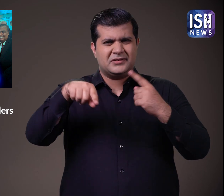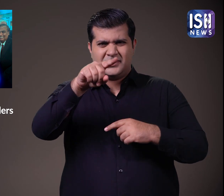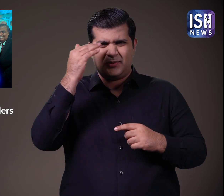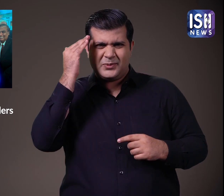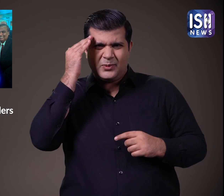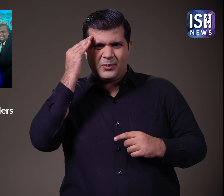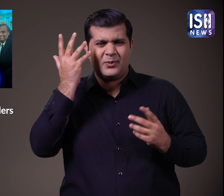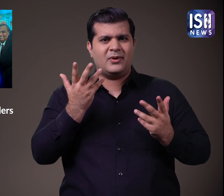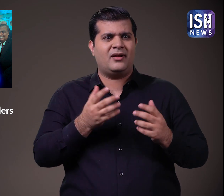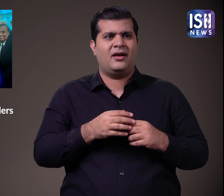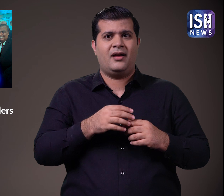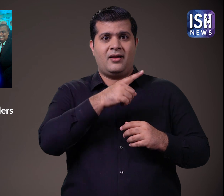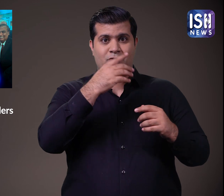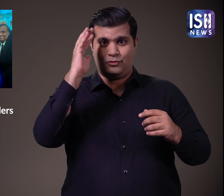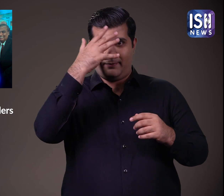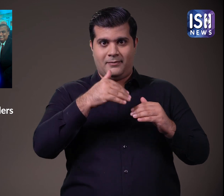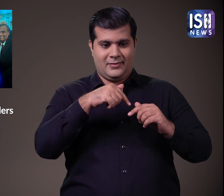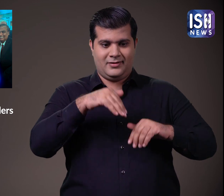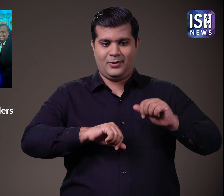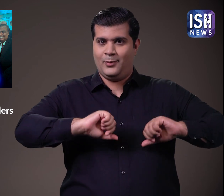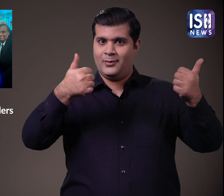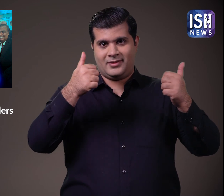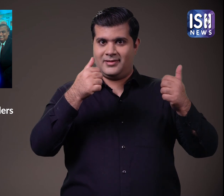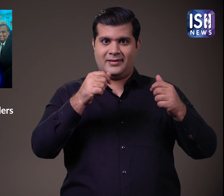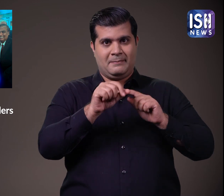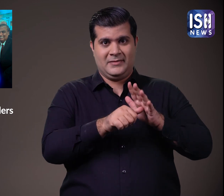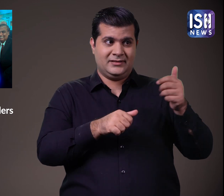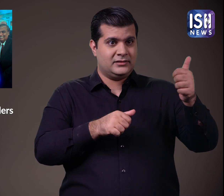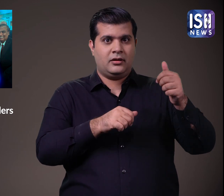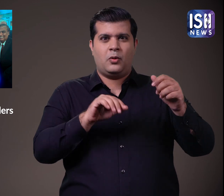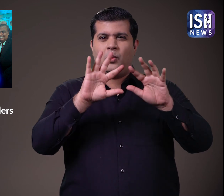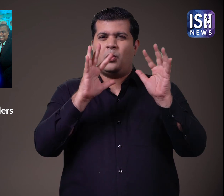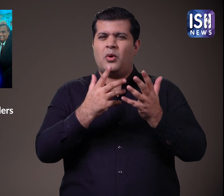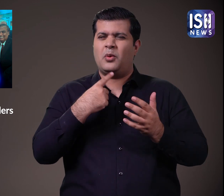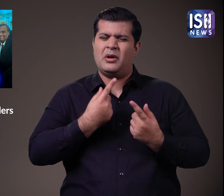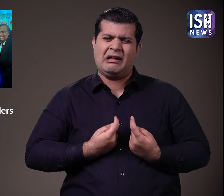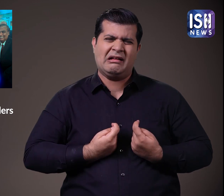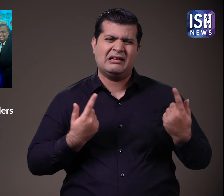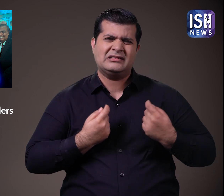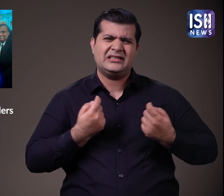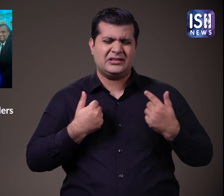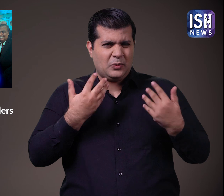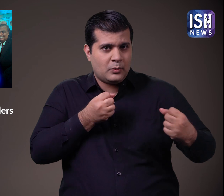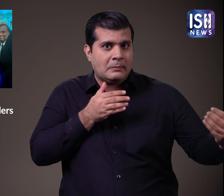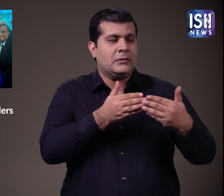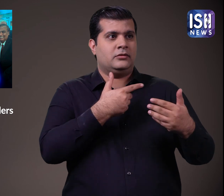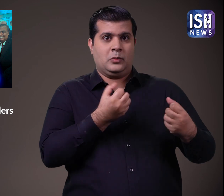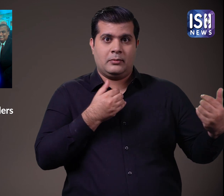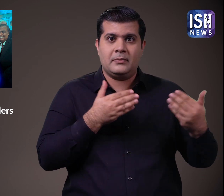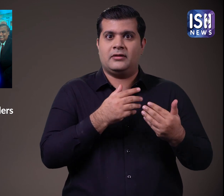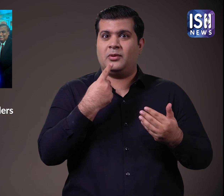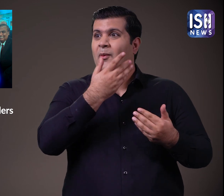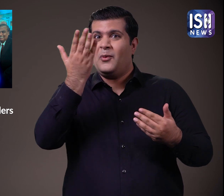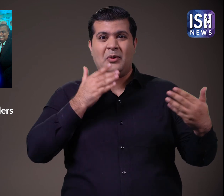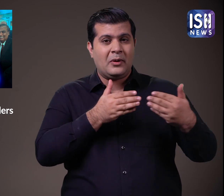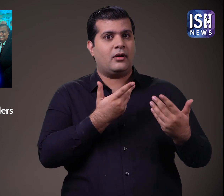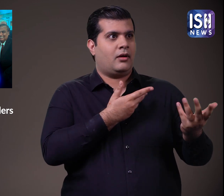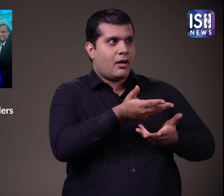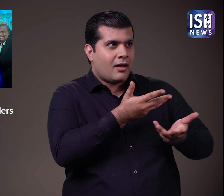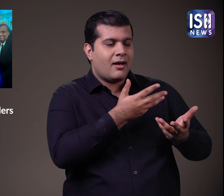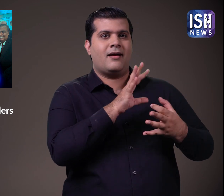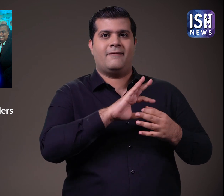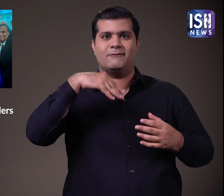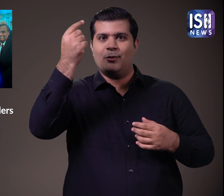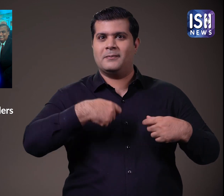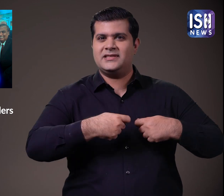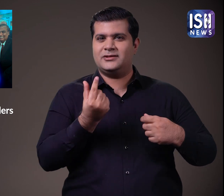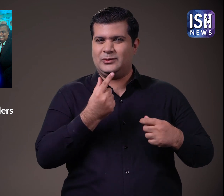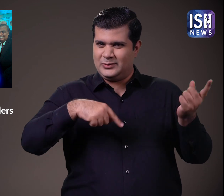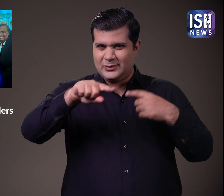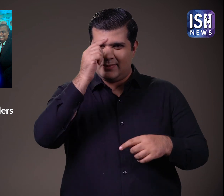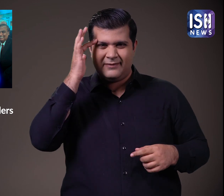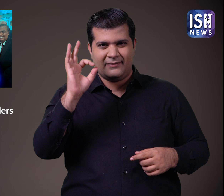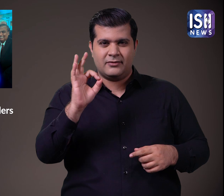Do you know a lot of rich people from around the world wanted to meet Trump after he won the elections for future trade deals.